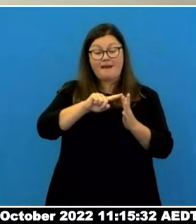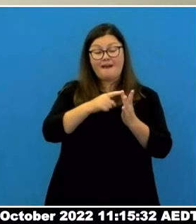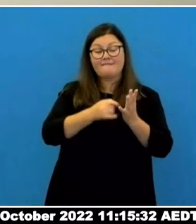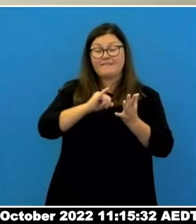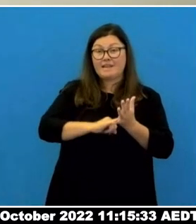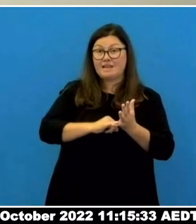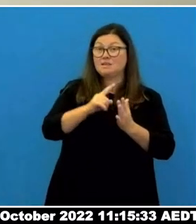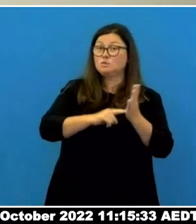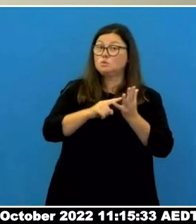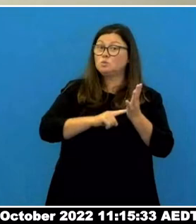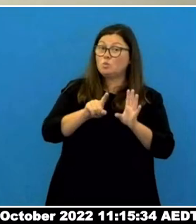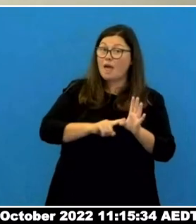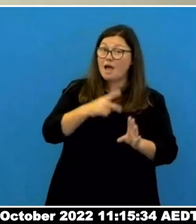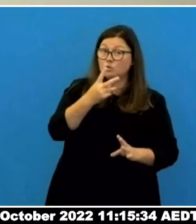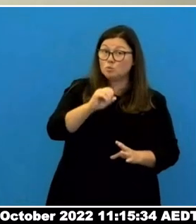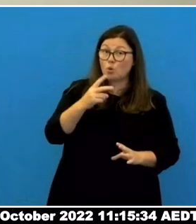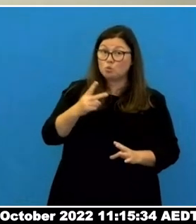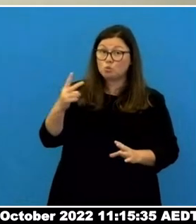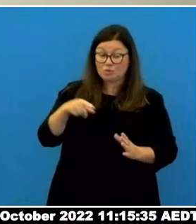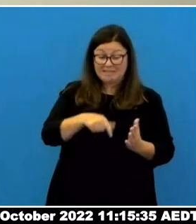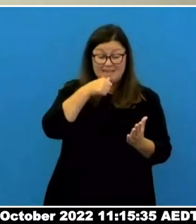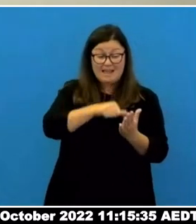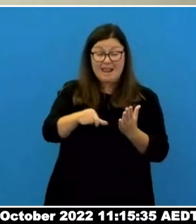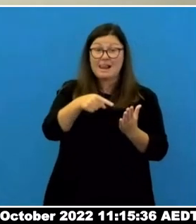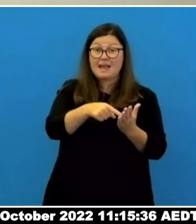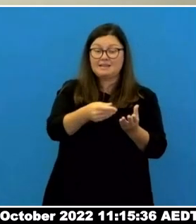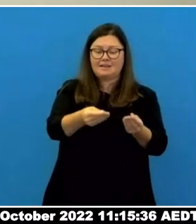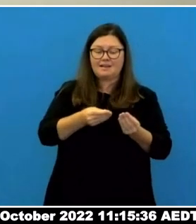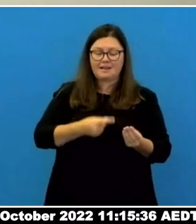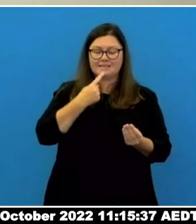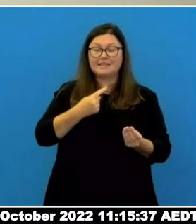notifying me of the granting of my bridging visa.